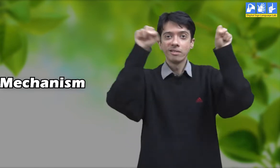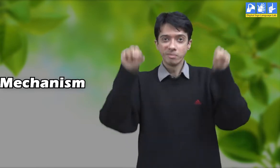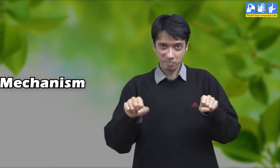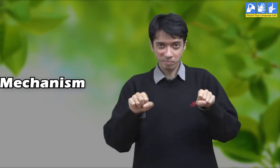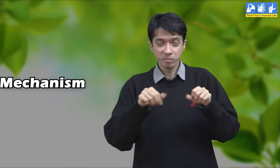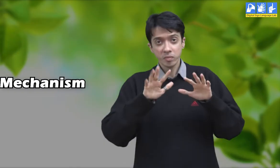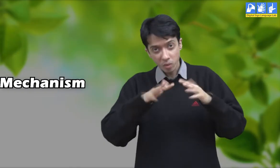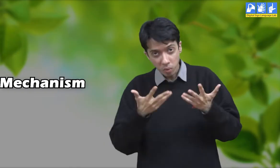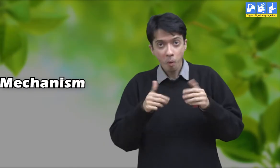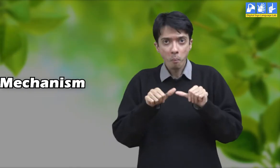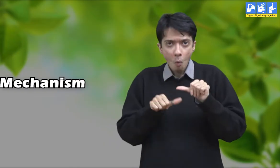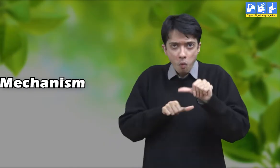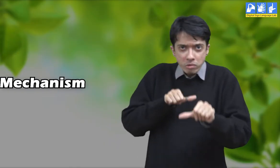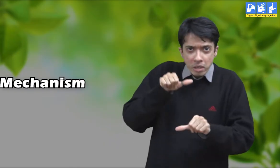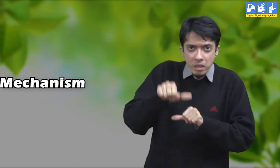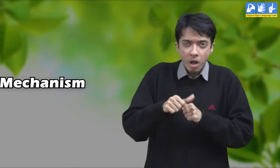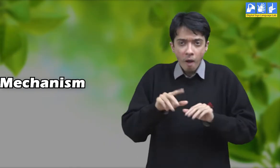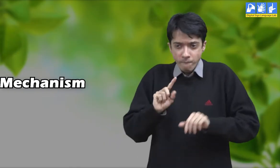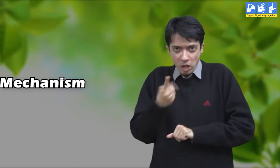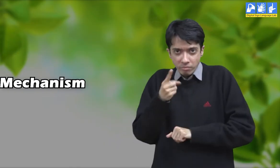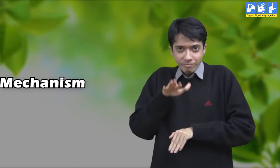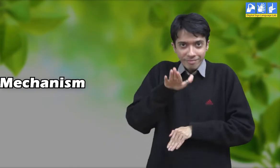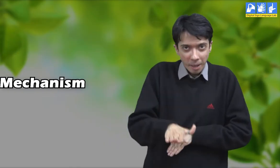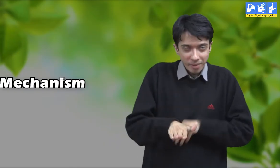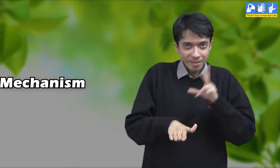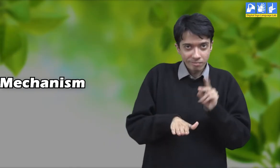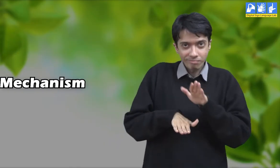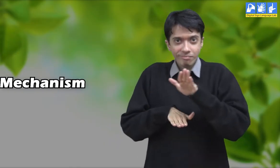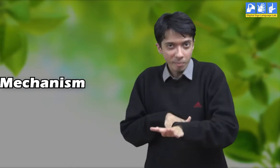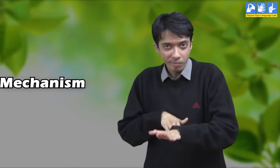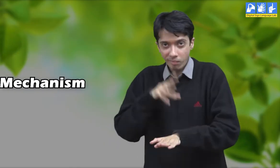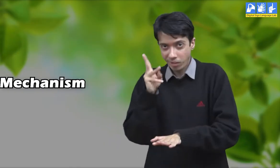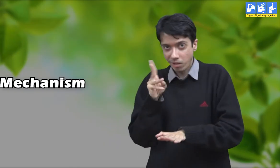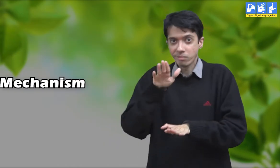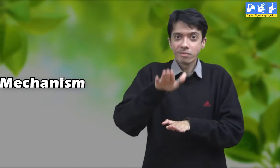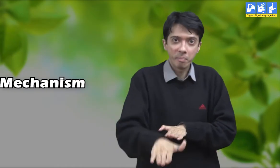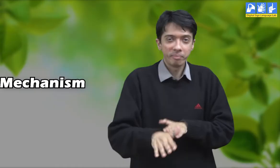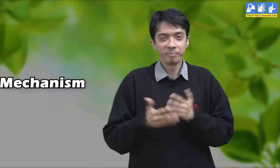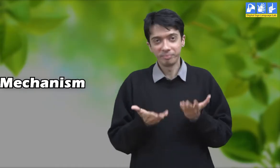2. A natural or established process by which something takes place or is brought about.